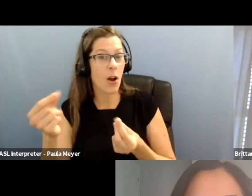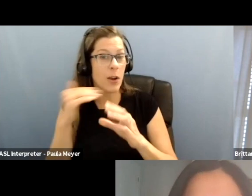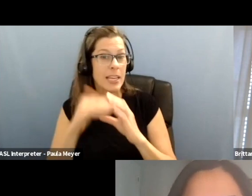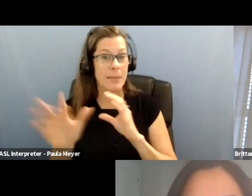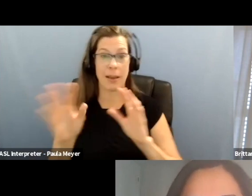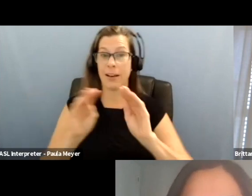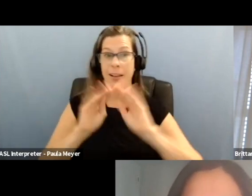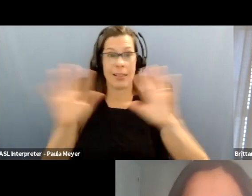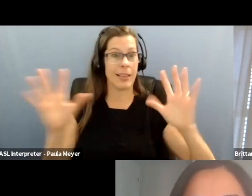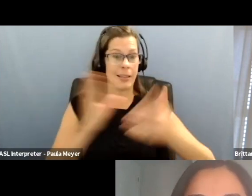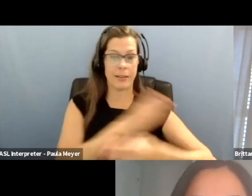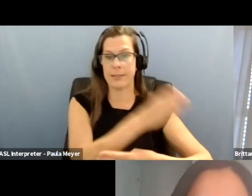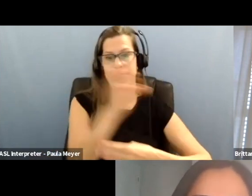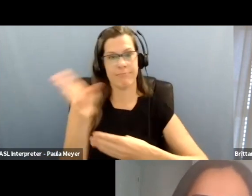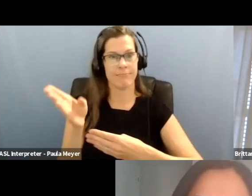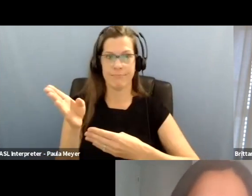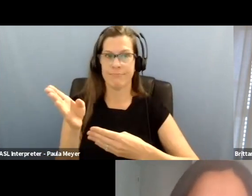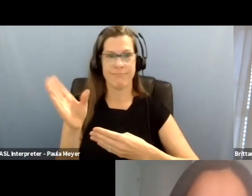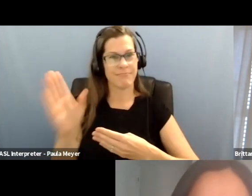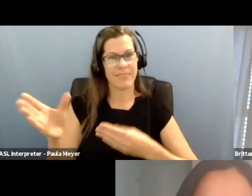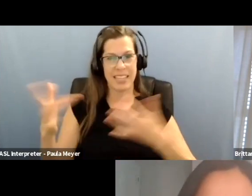the intentionality of the services available.